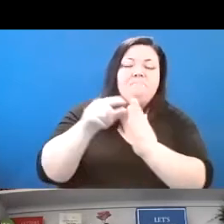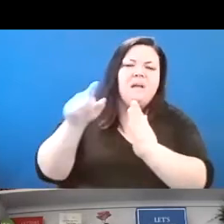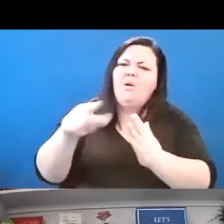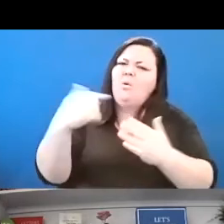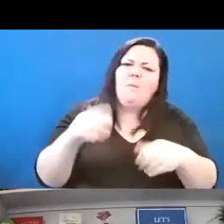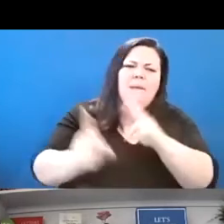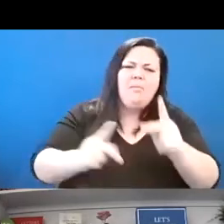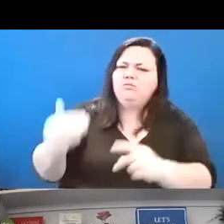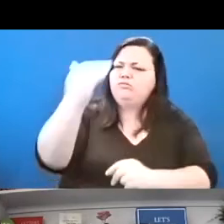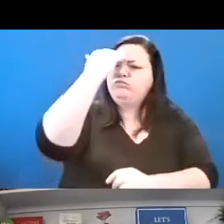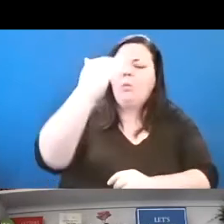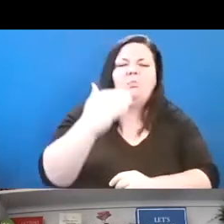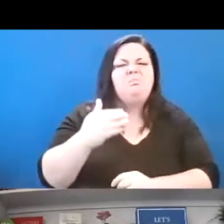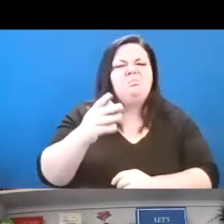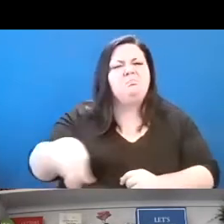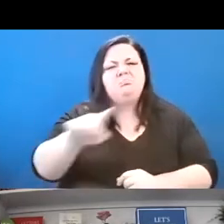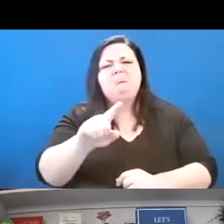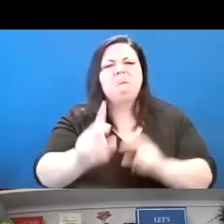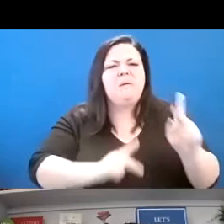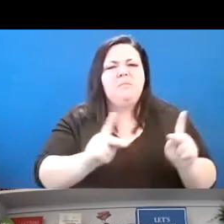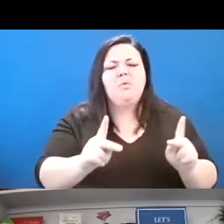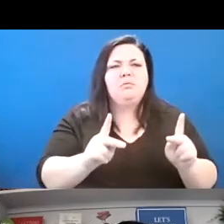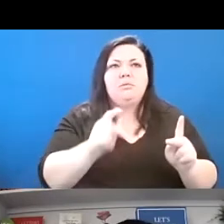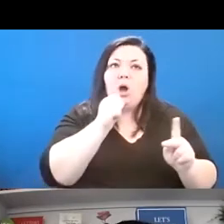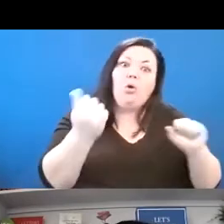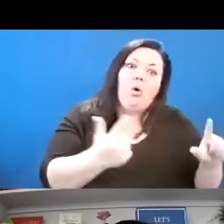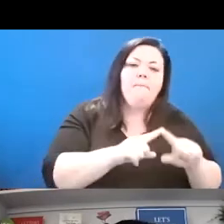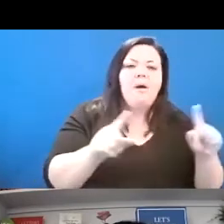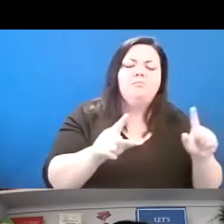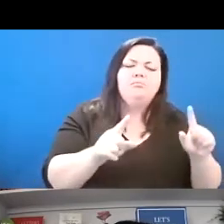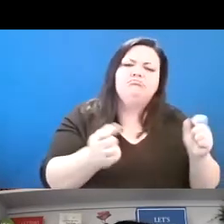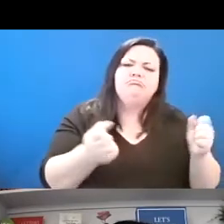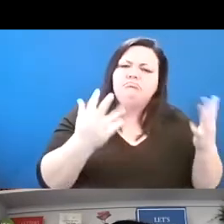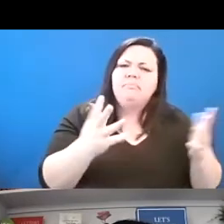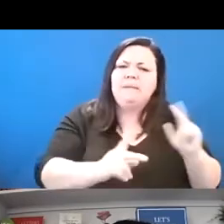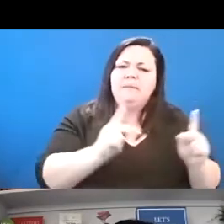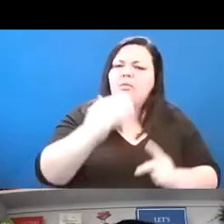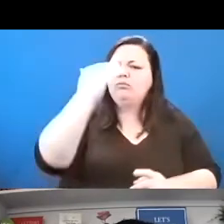idea many people not all people which is one of the downfalls i think of using high art